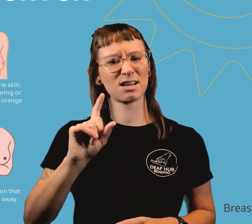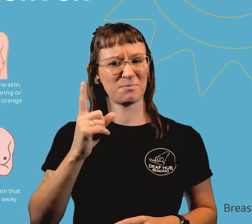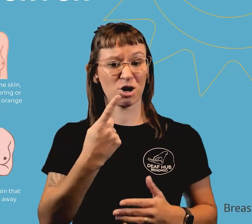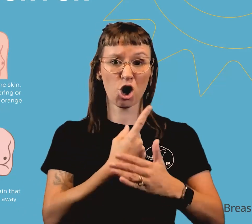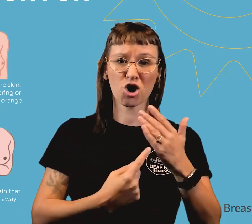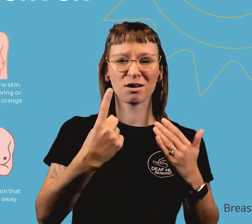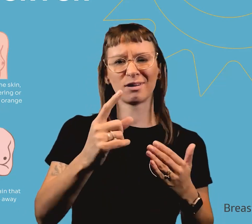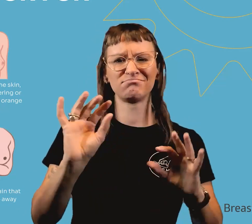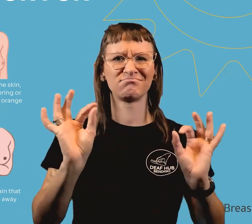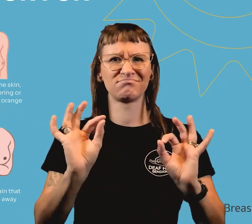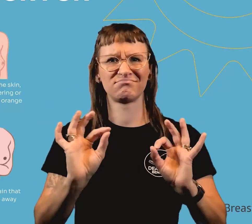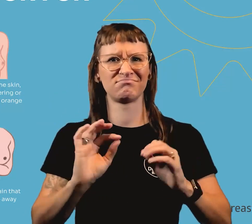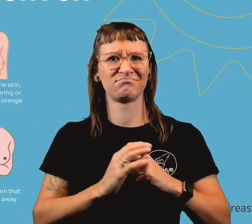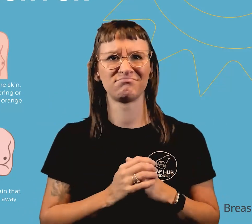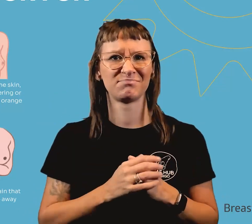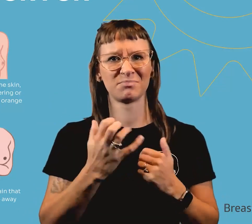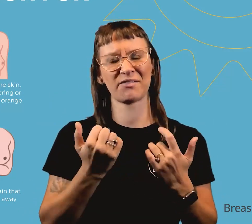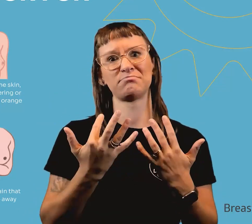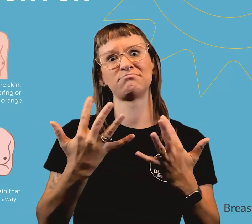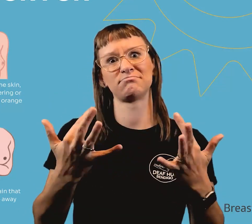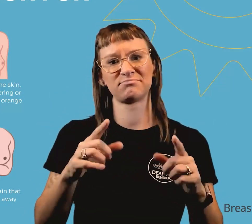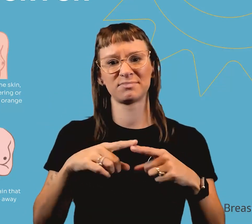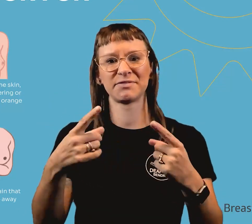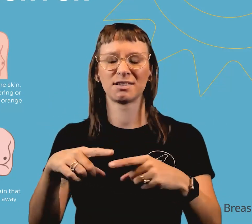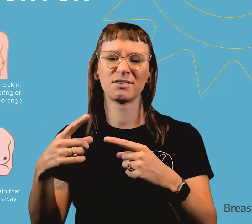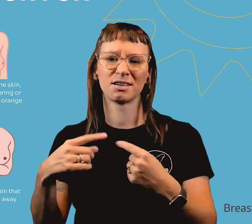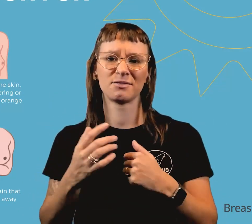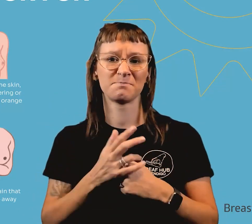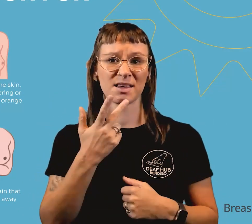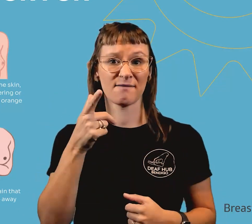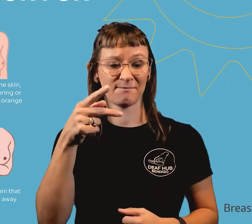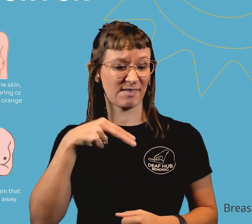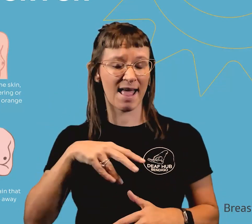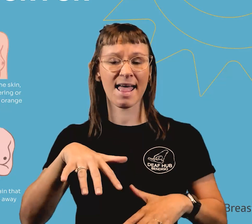the most common symptom of breast cancer, it is not the only one, so it is important